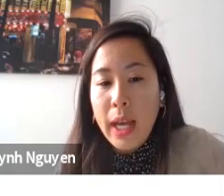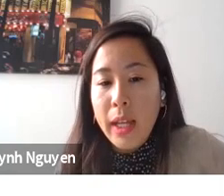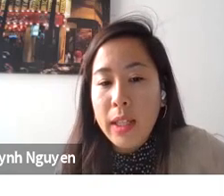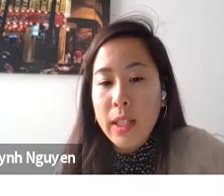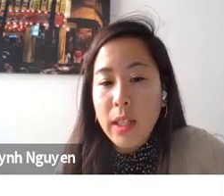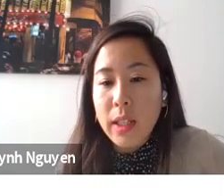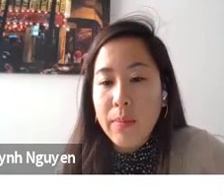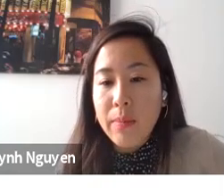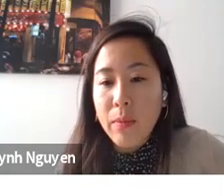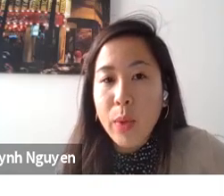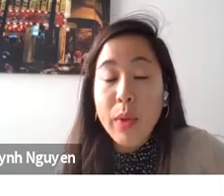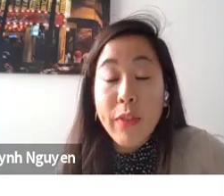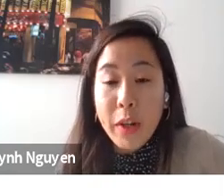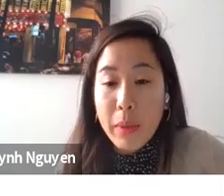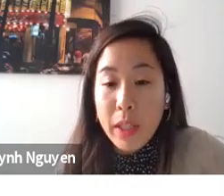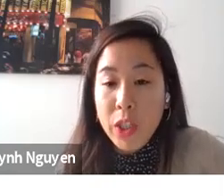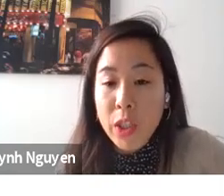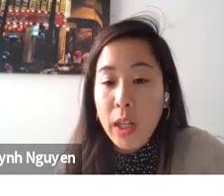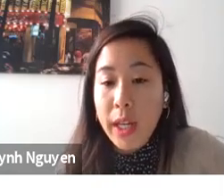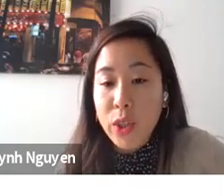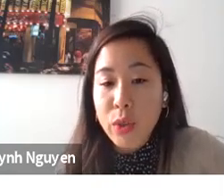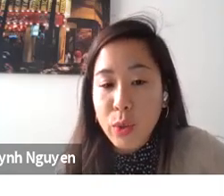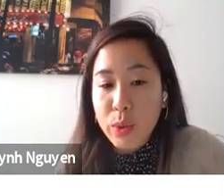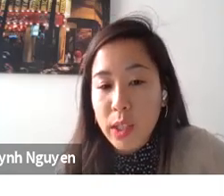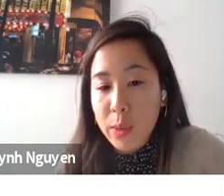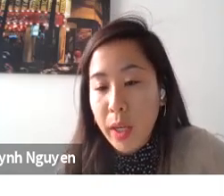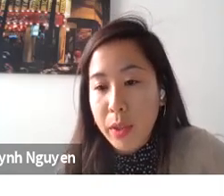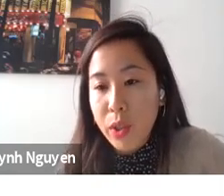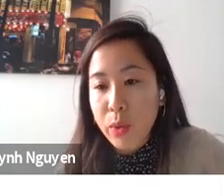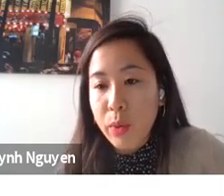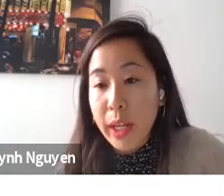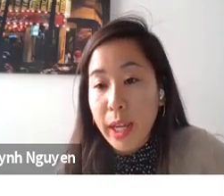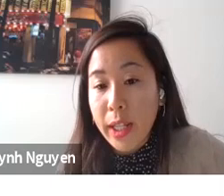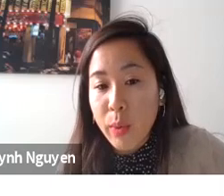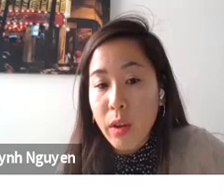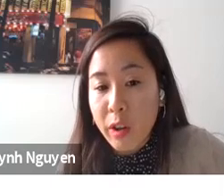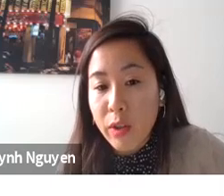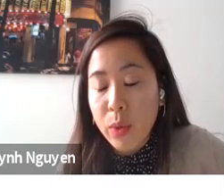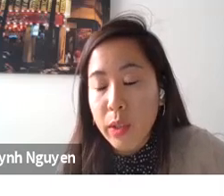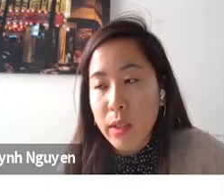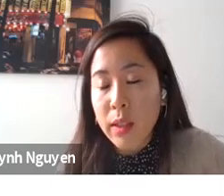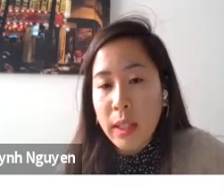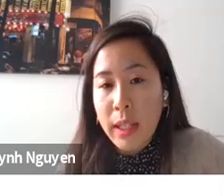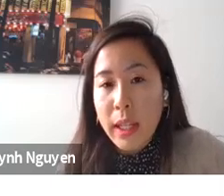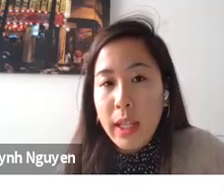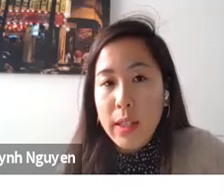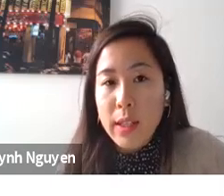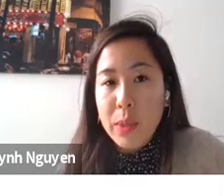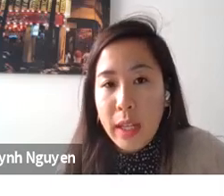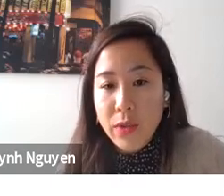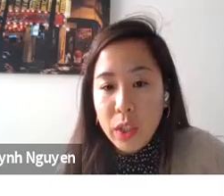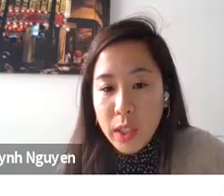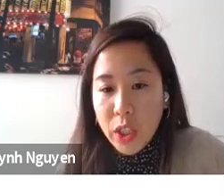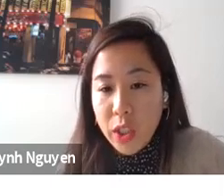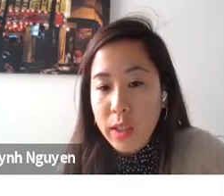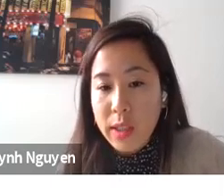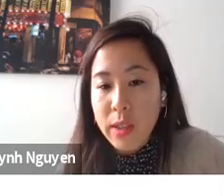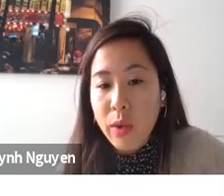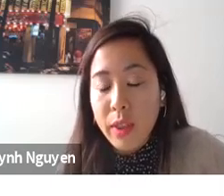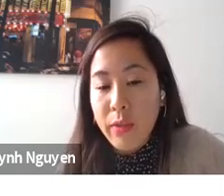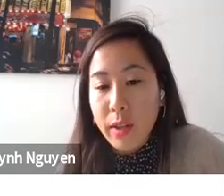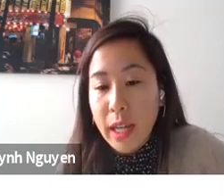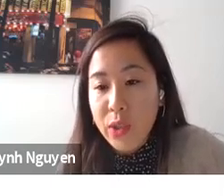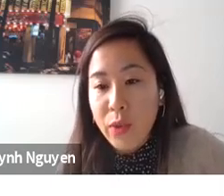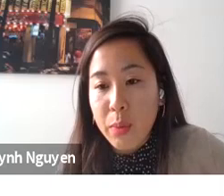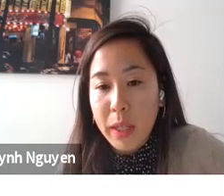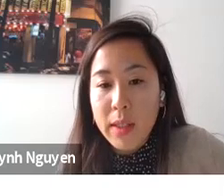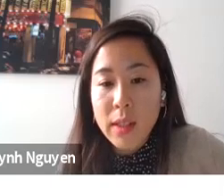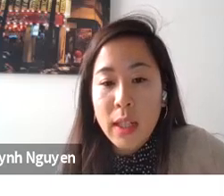and we would very much like to use this paper to engage with all of you in substantive discussions over the next few months